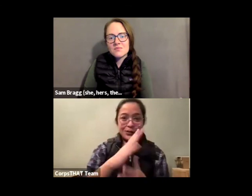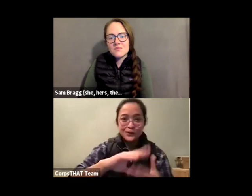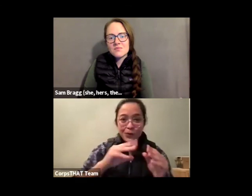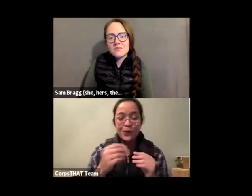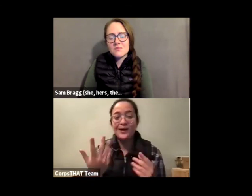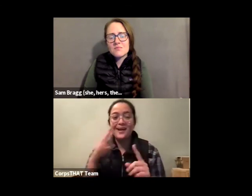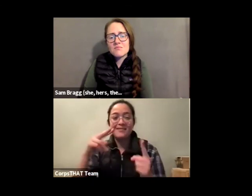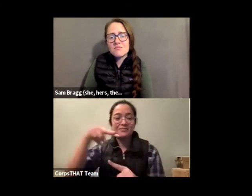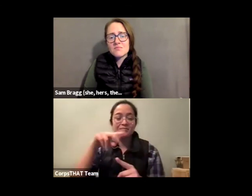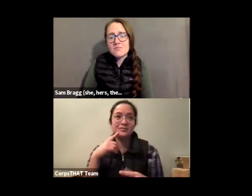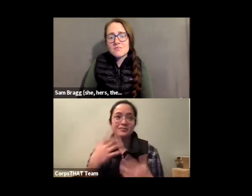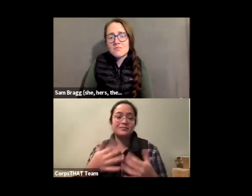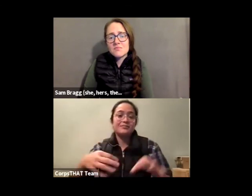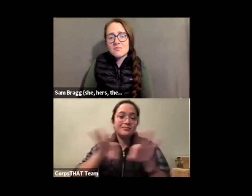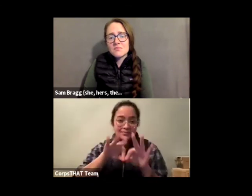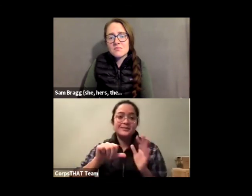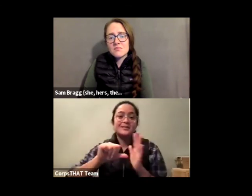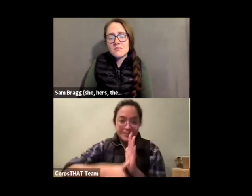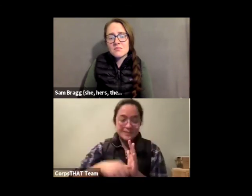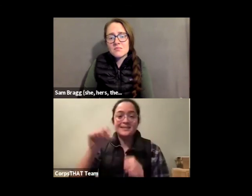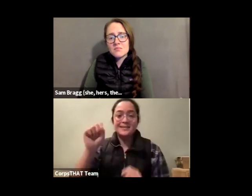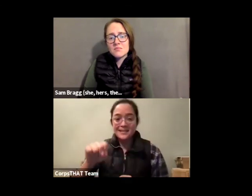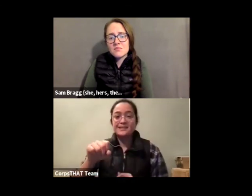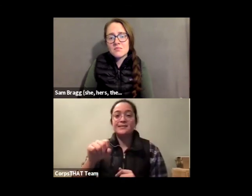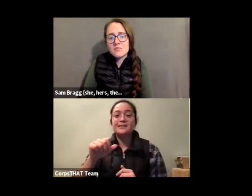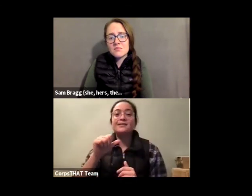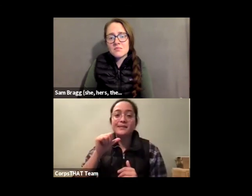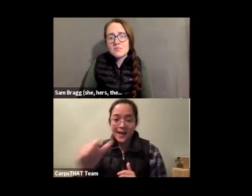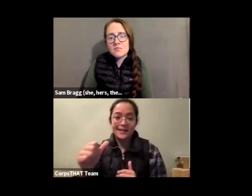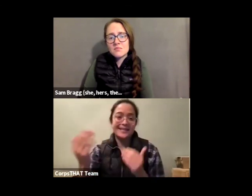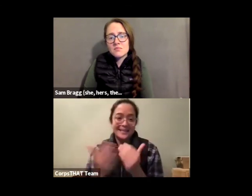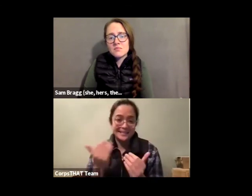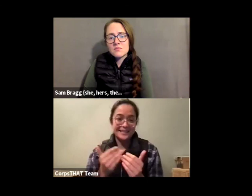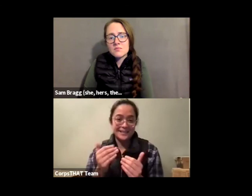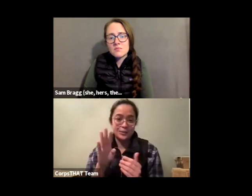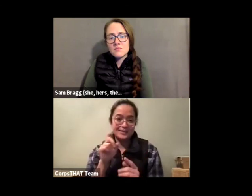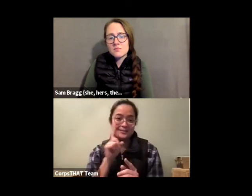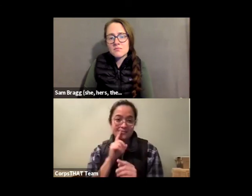doing that and sharing your story and providing a different perspective i think is so valuable